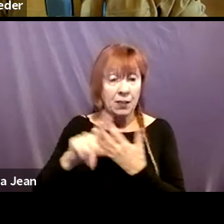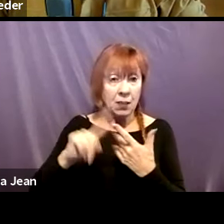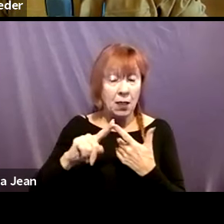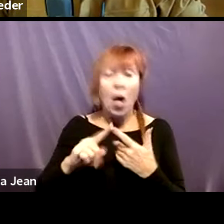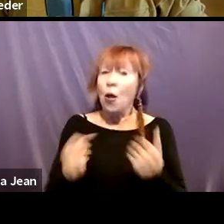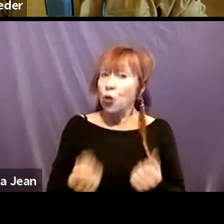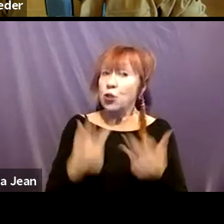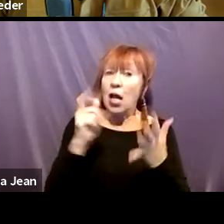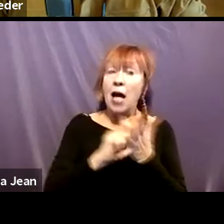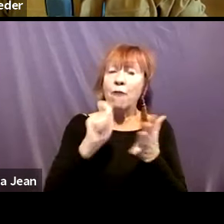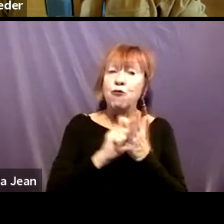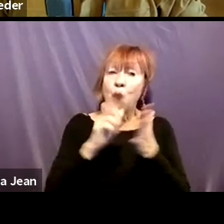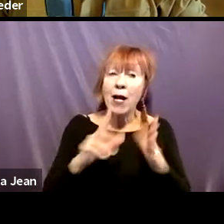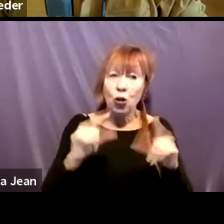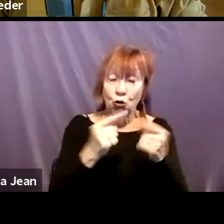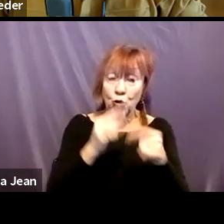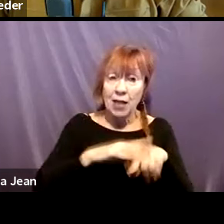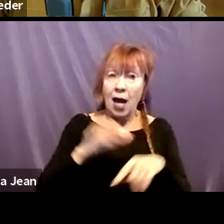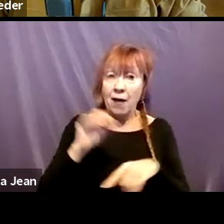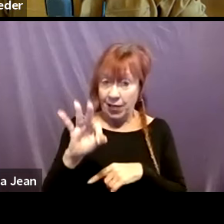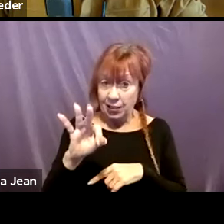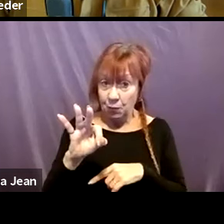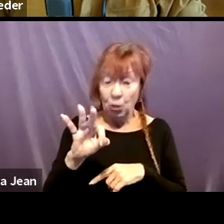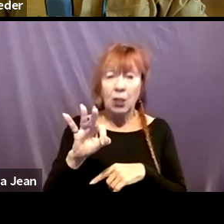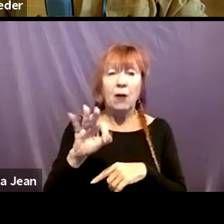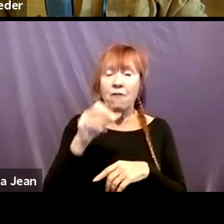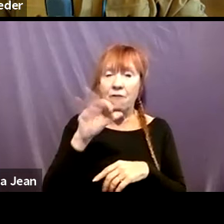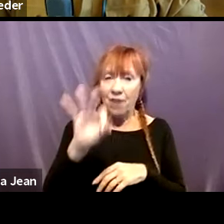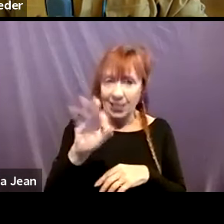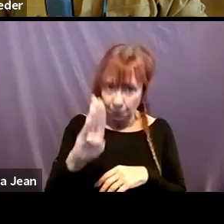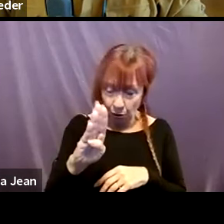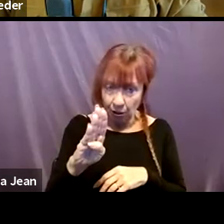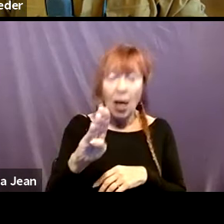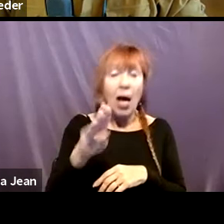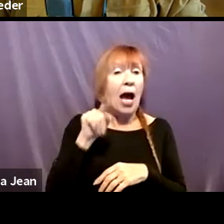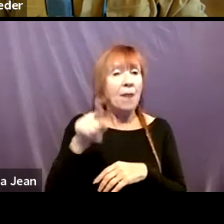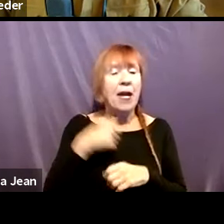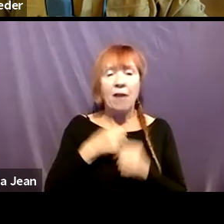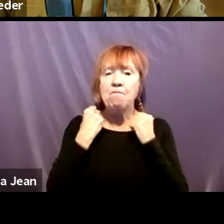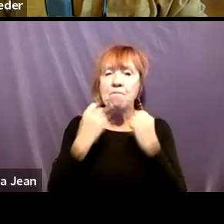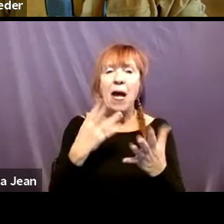that accepts members, and they offer a wealth of resources for someone like Meghan.